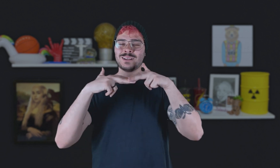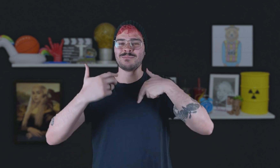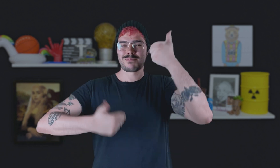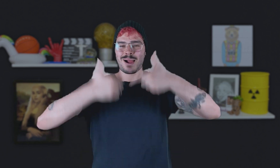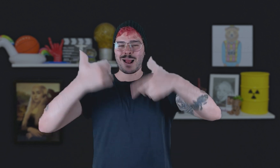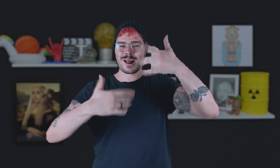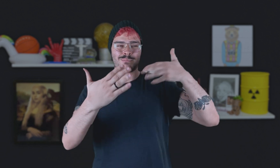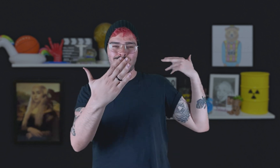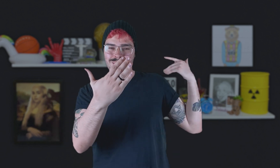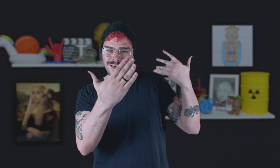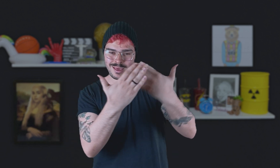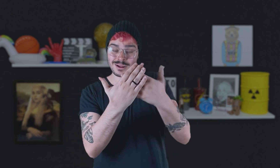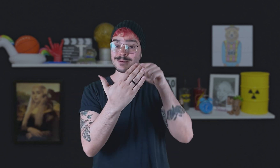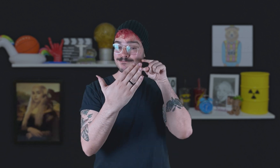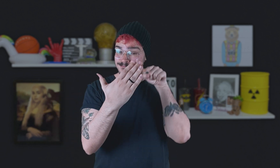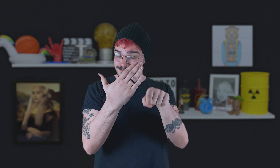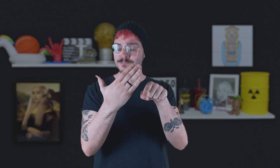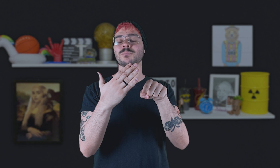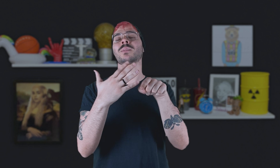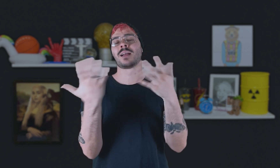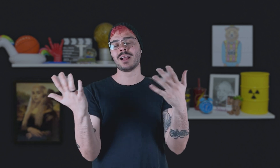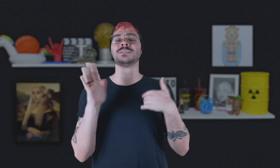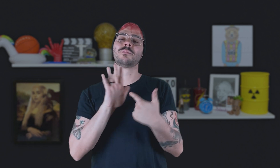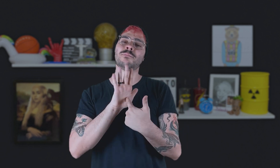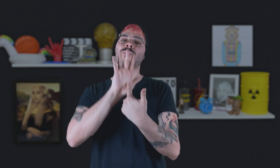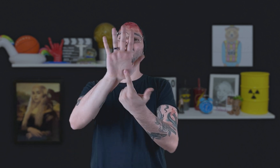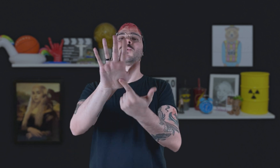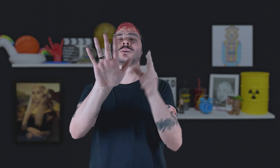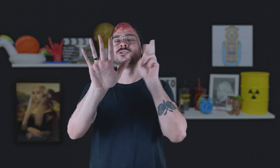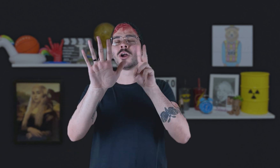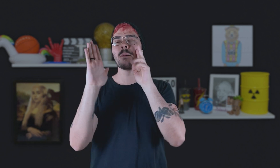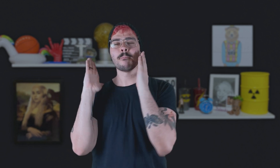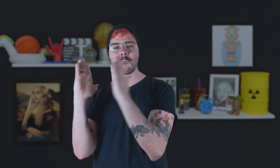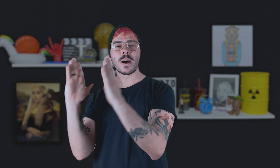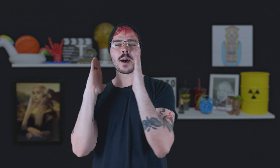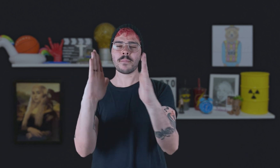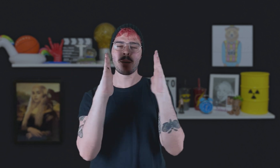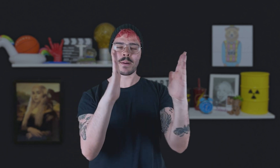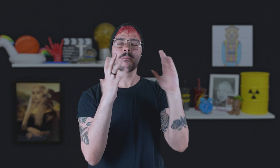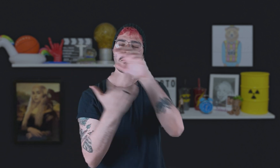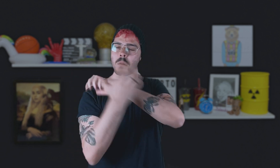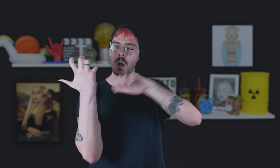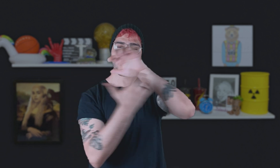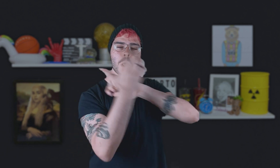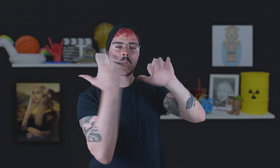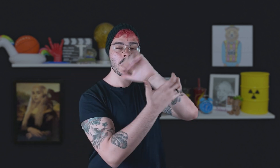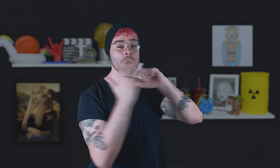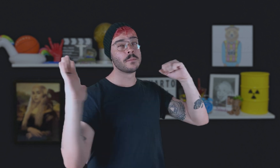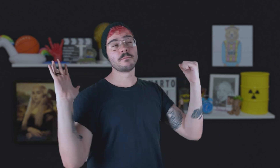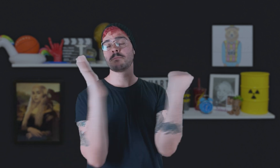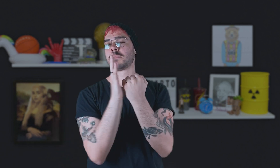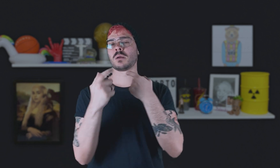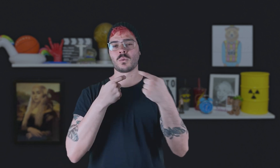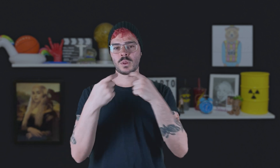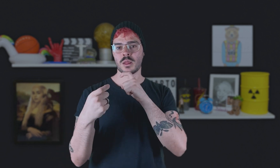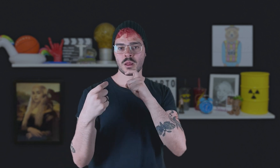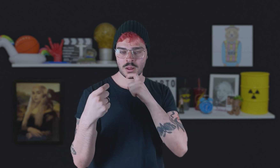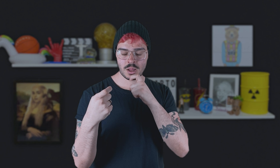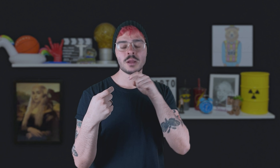Therefore, I will present the remarkable events of the Cold War,